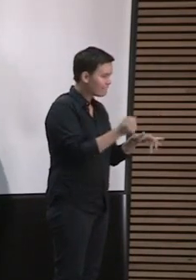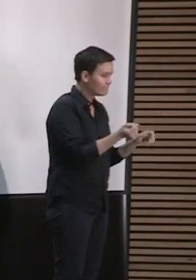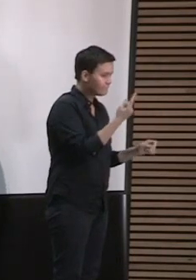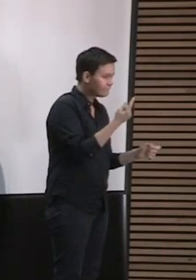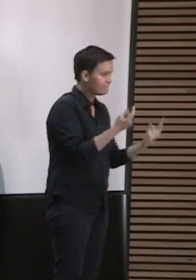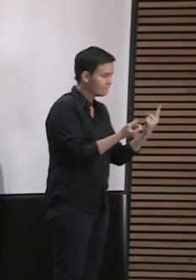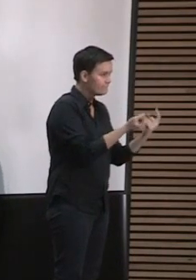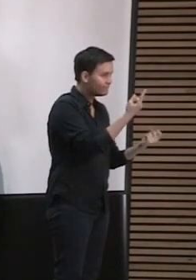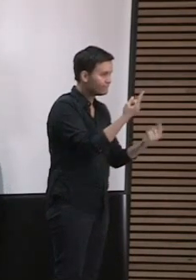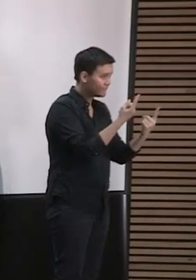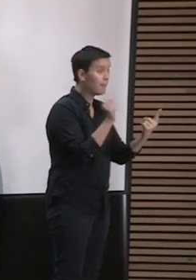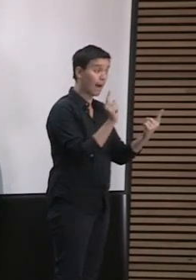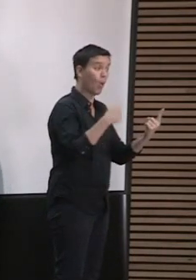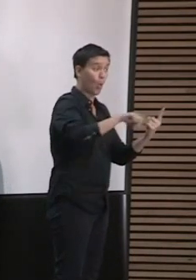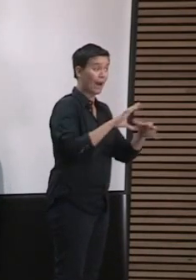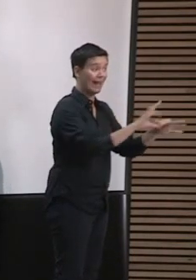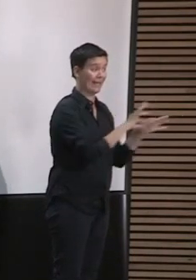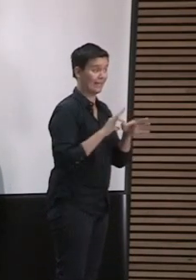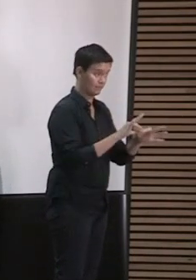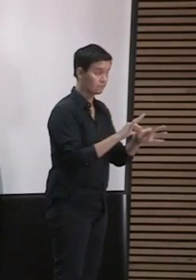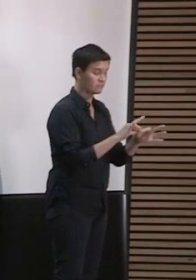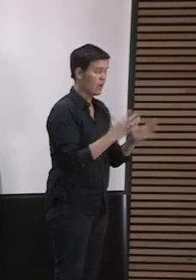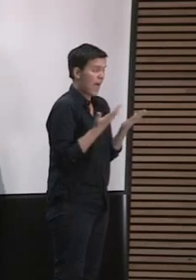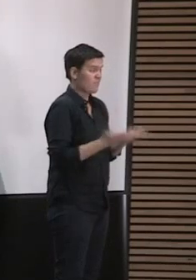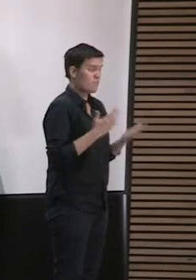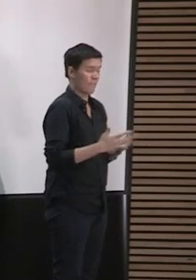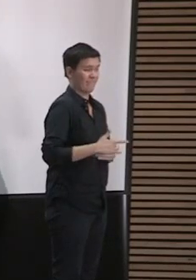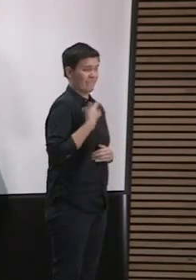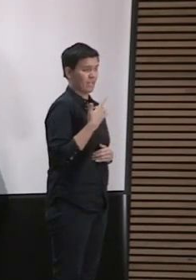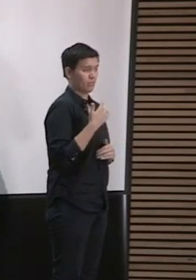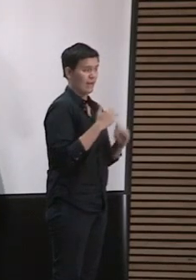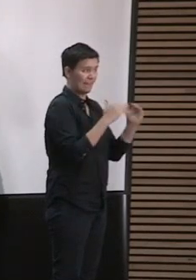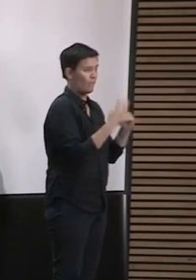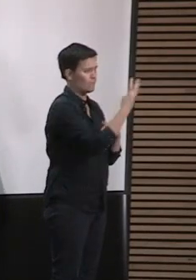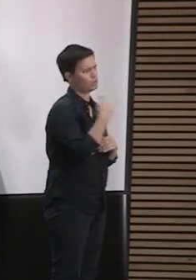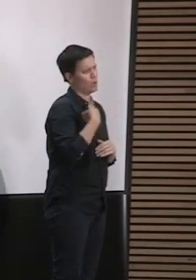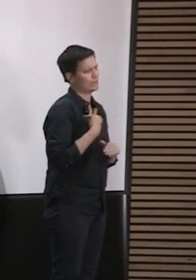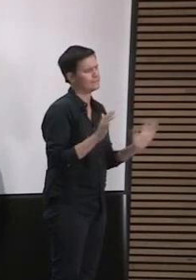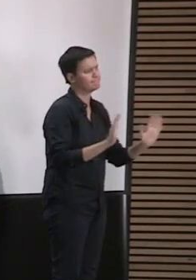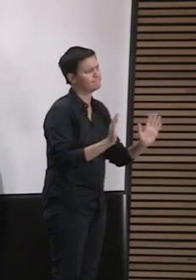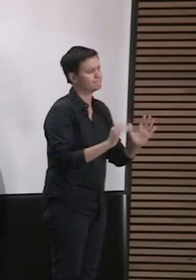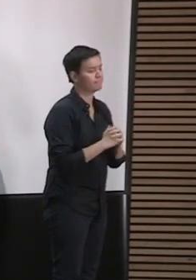of the management of this cluster. Of course, we will continue to see cases b you